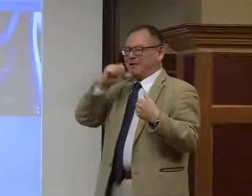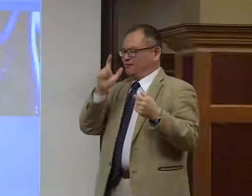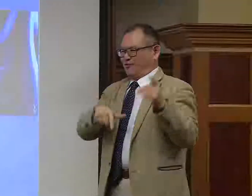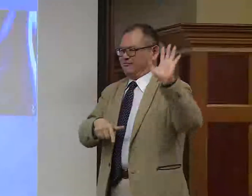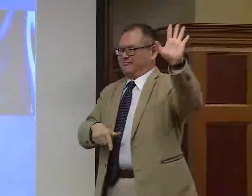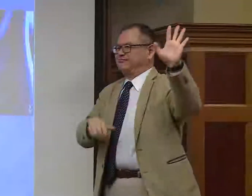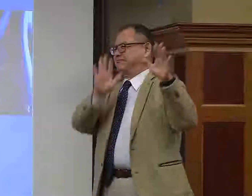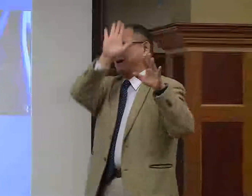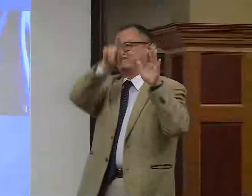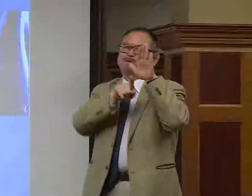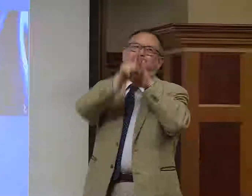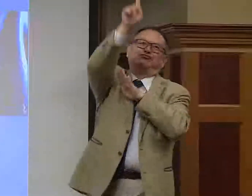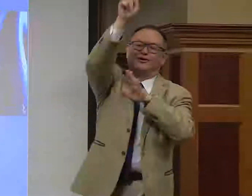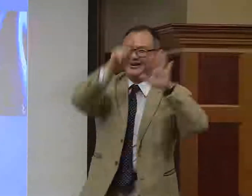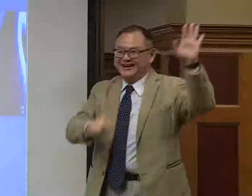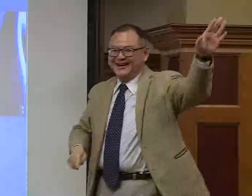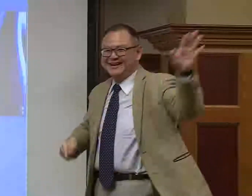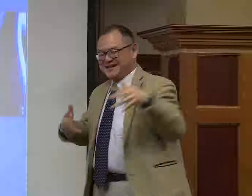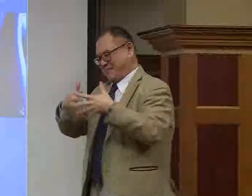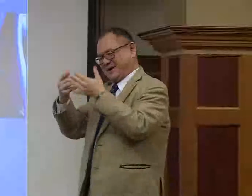are what I've studied.